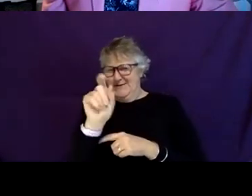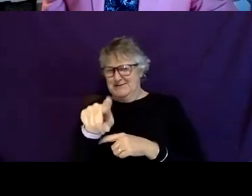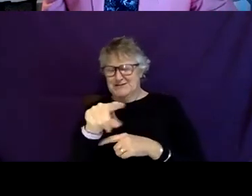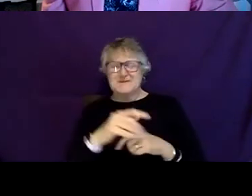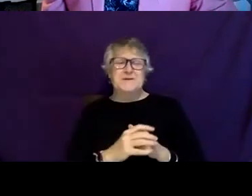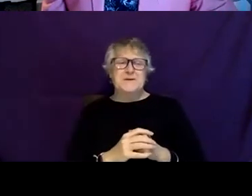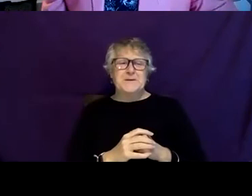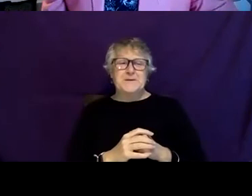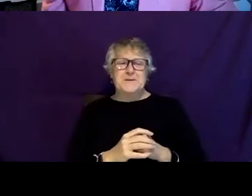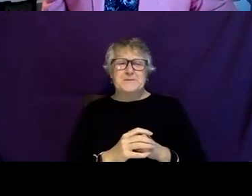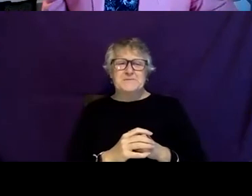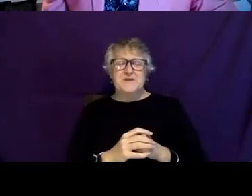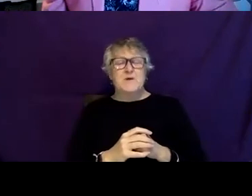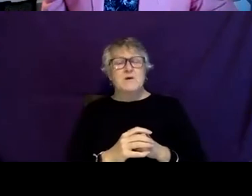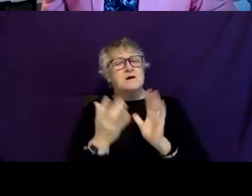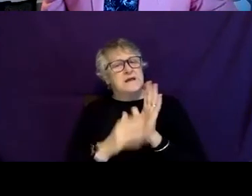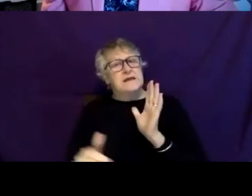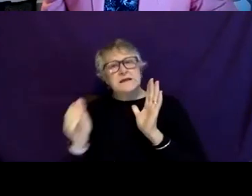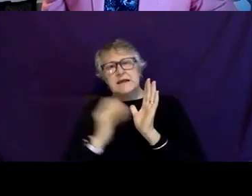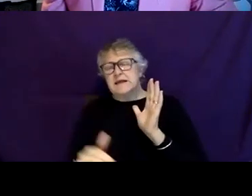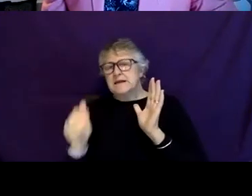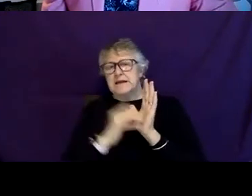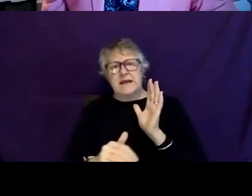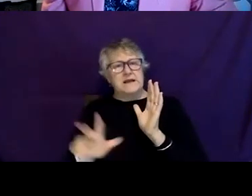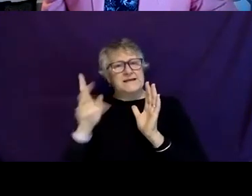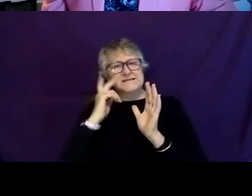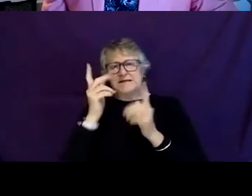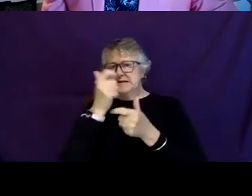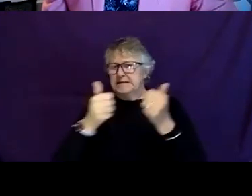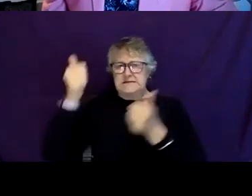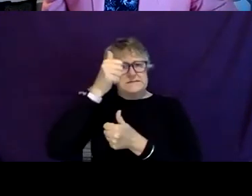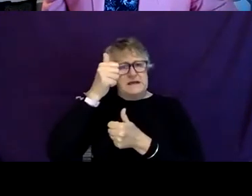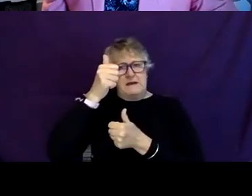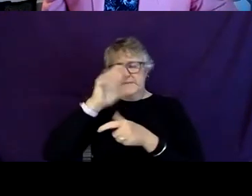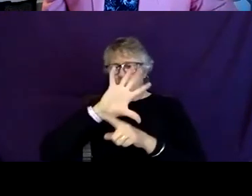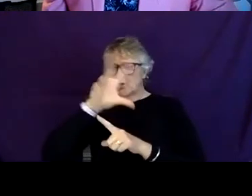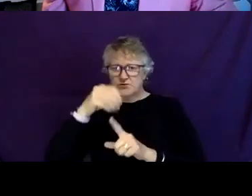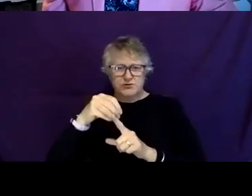So, time and again, I see dominant culture leading the data/epidemiologist work,